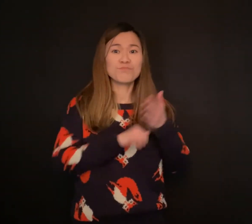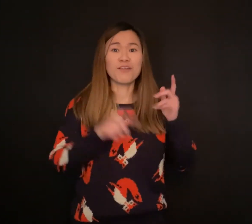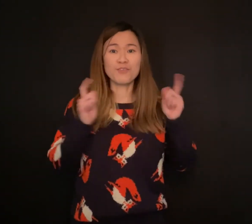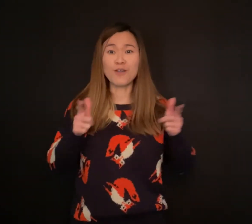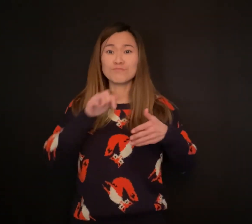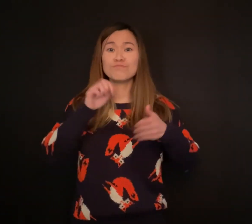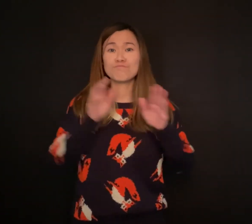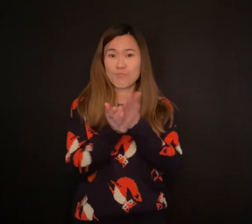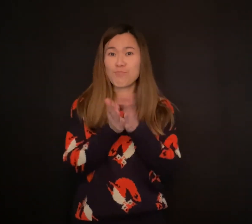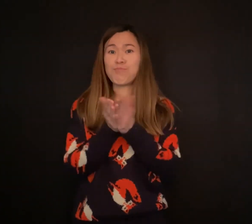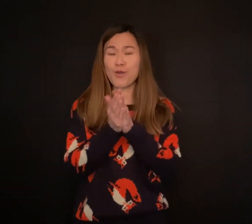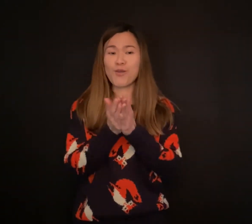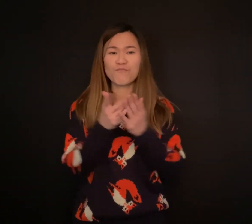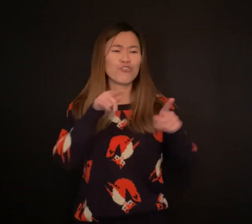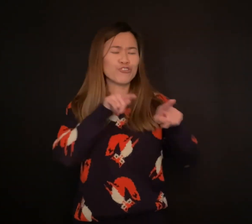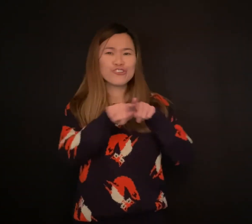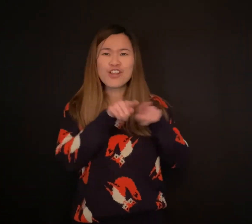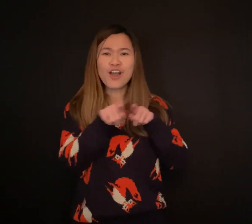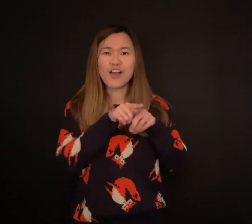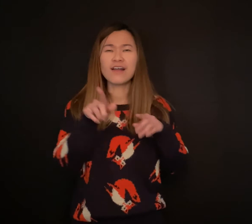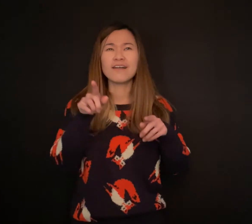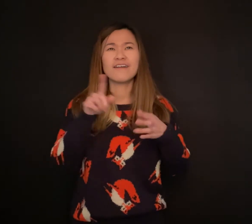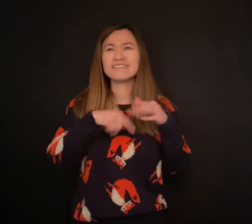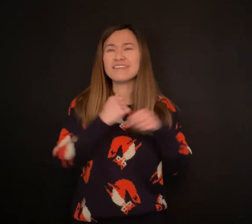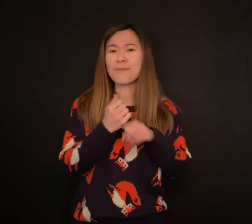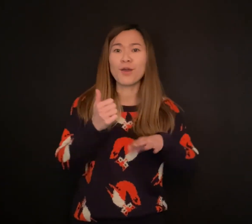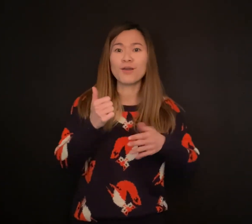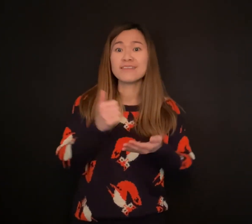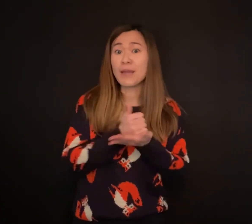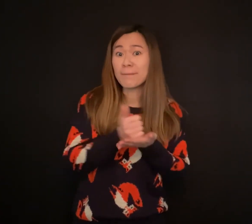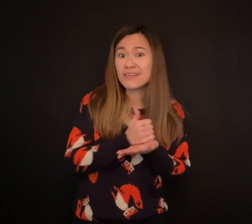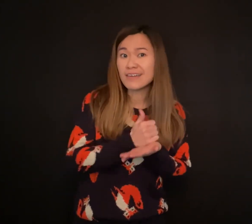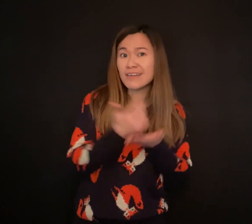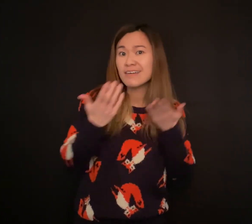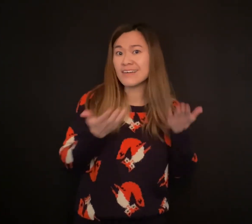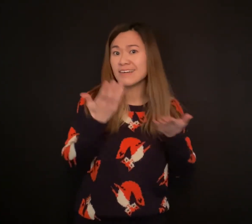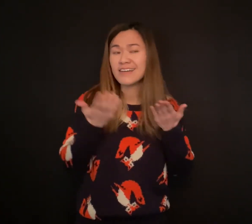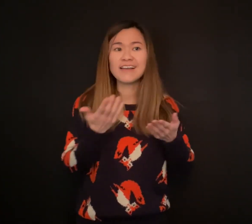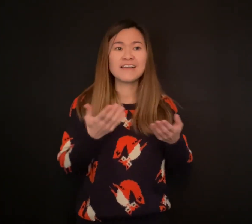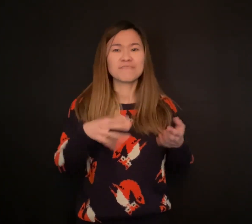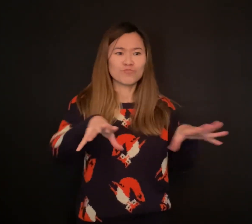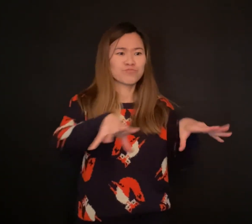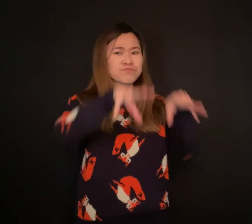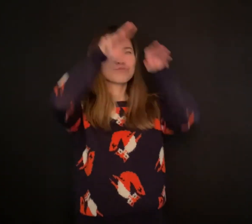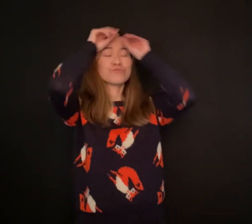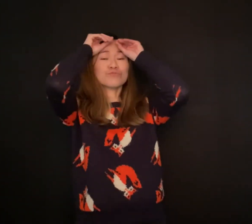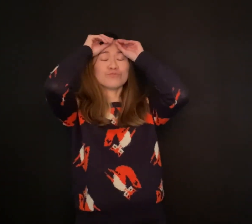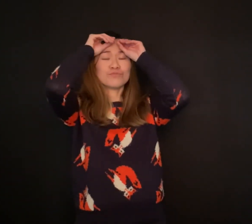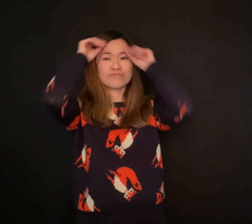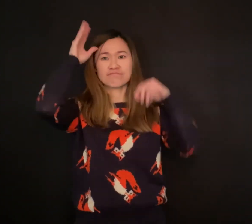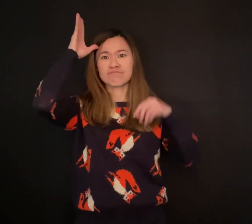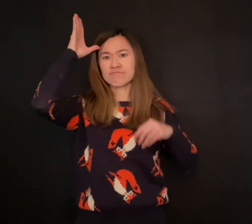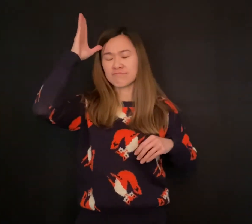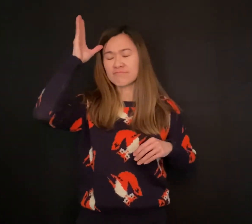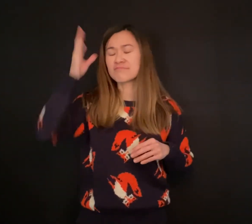I buy lots of books to learn from for example, working on my maths, trying to continue learning.